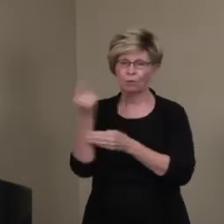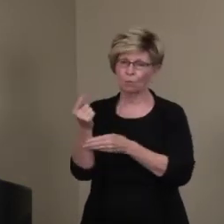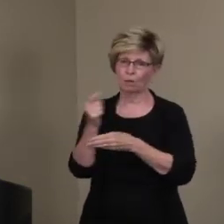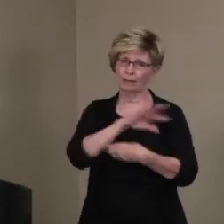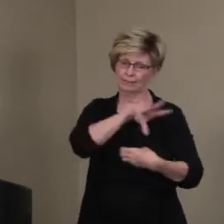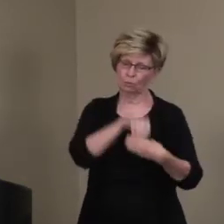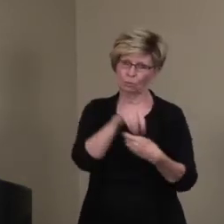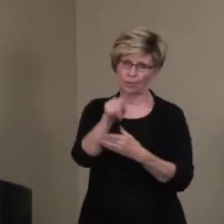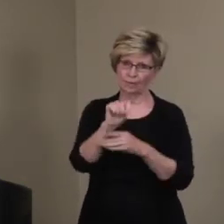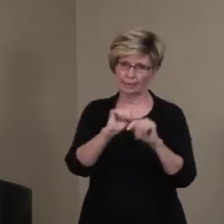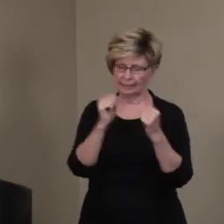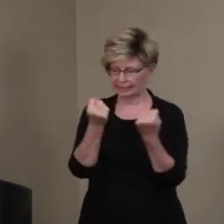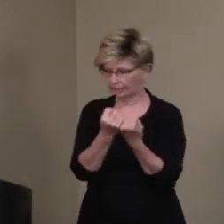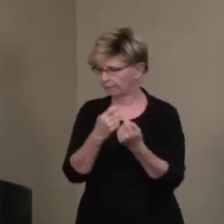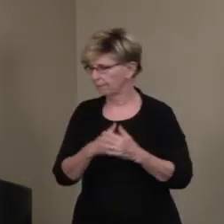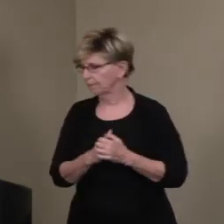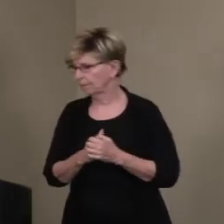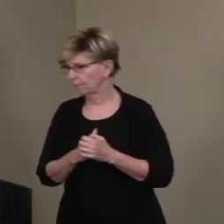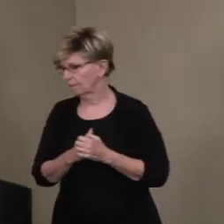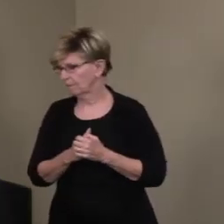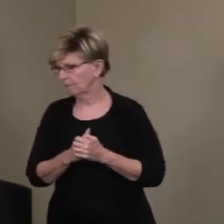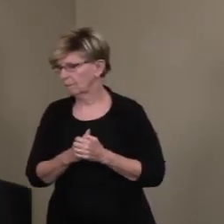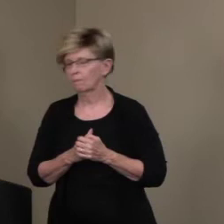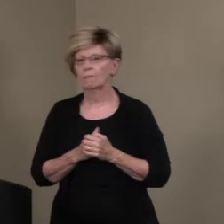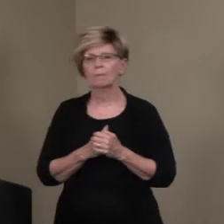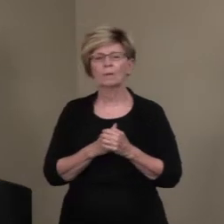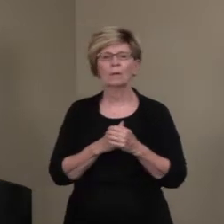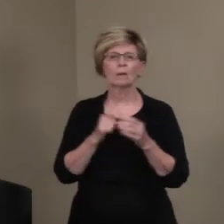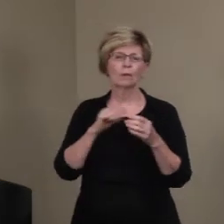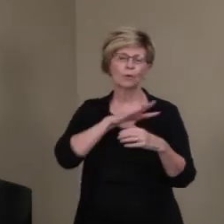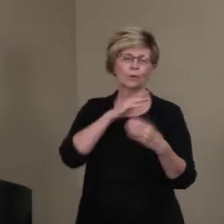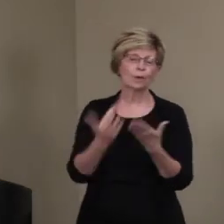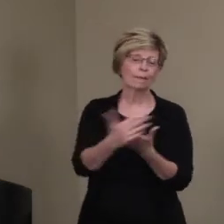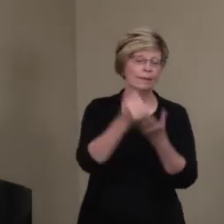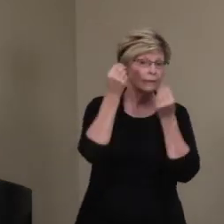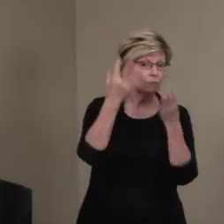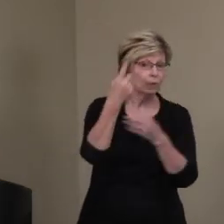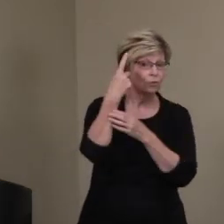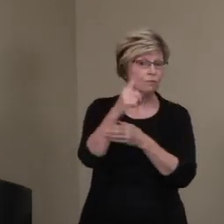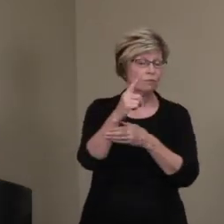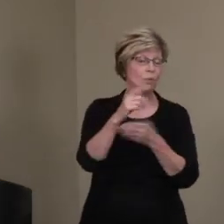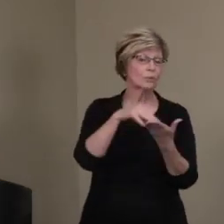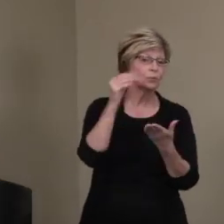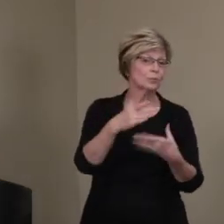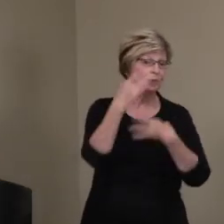approach everyone is included in that team you're going to collect information